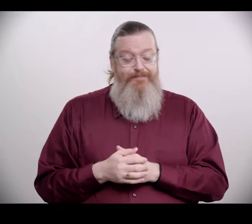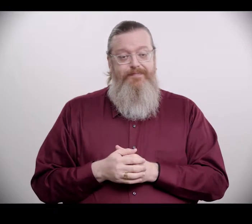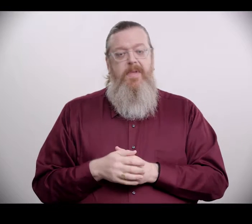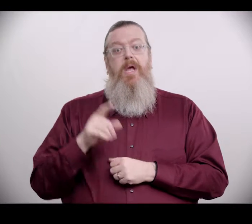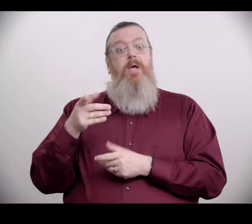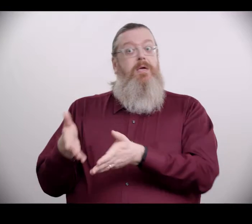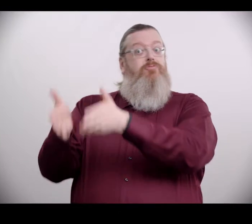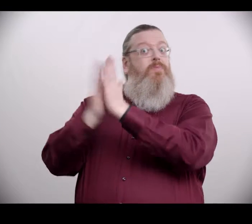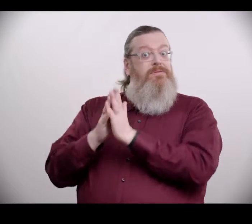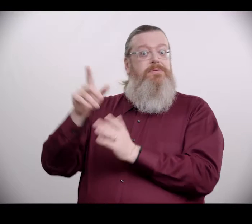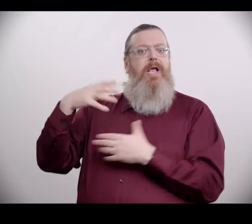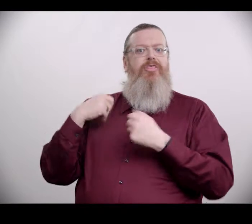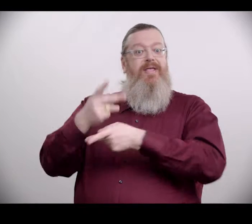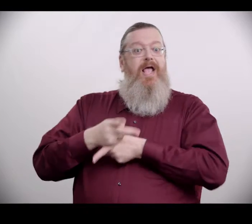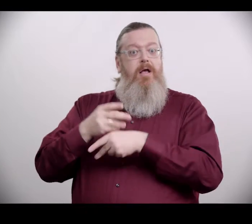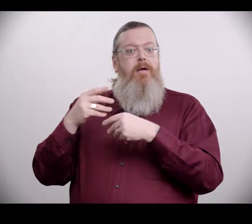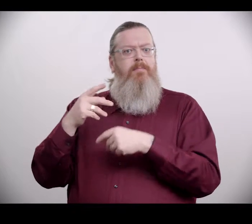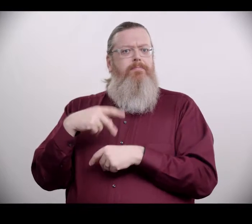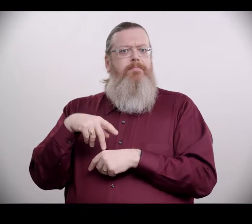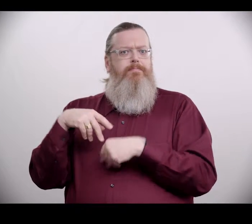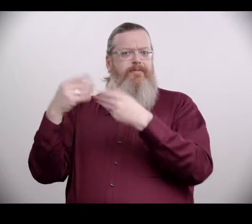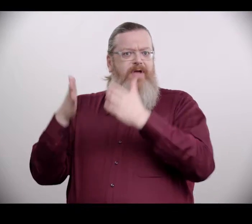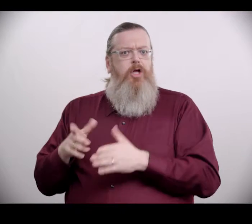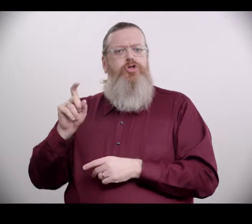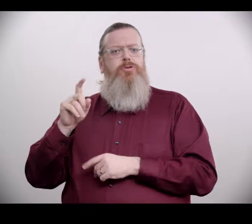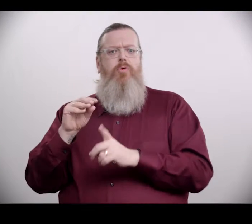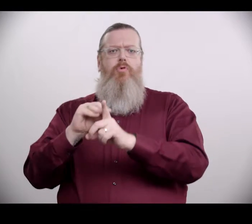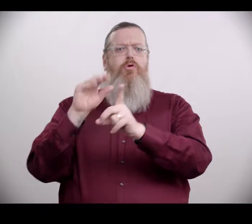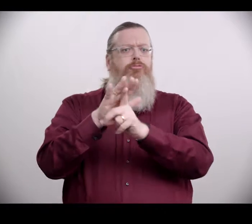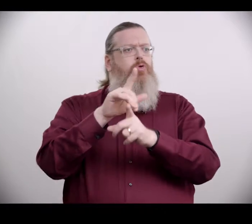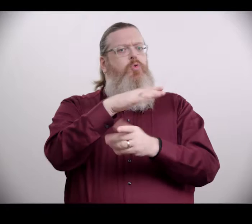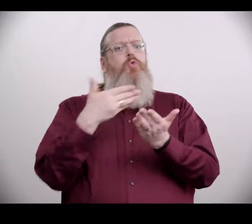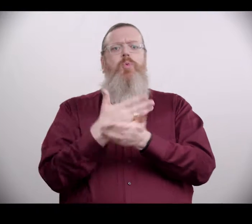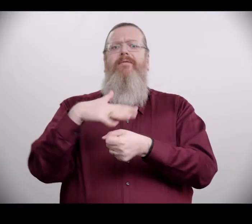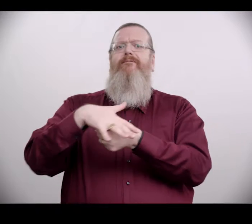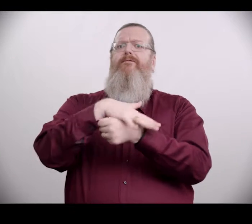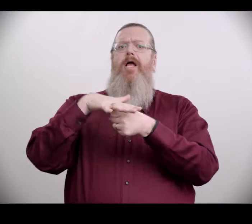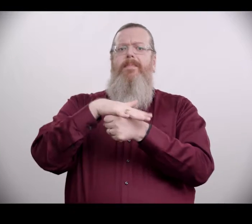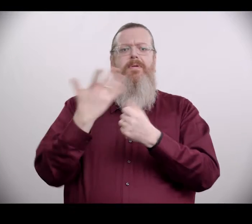Upon request, health care personnel should orient you to a new environment.